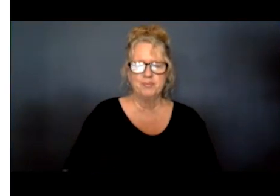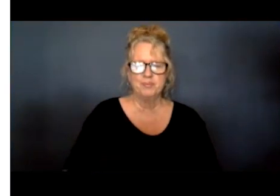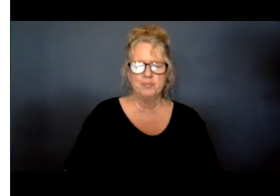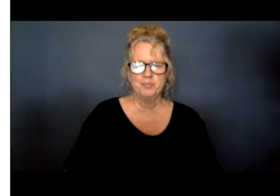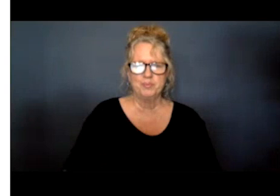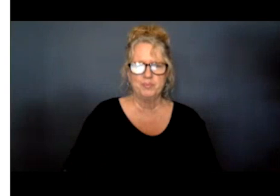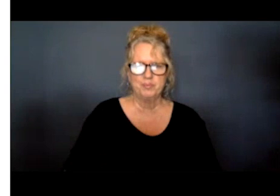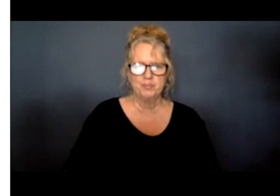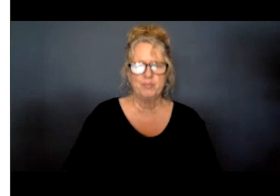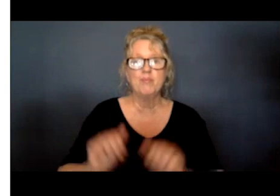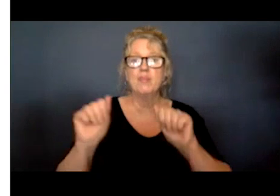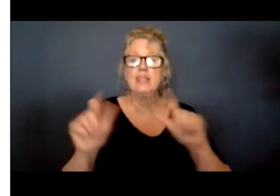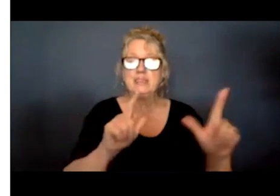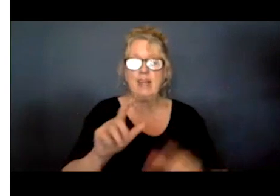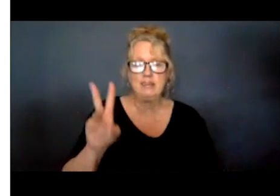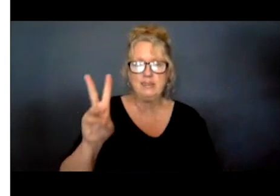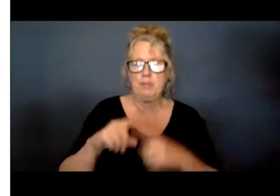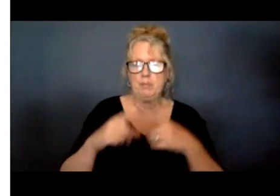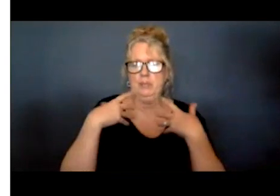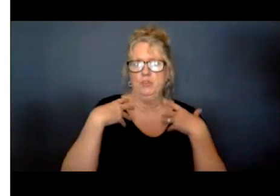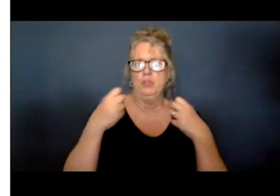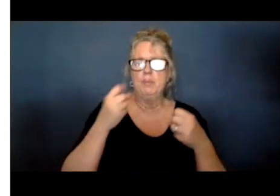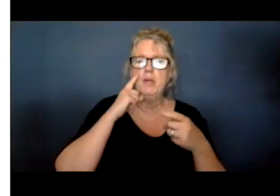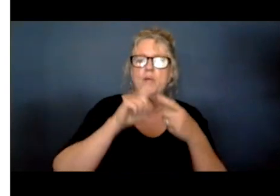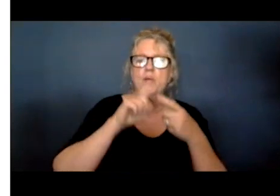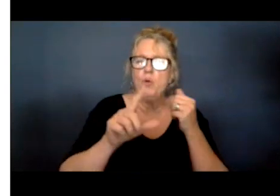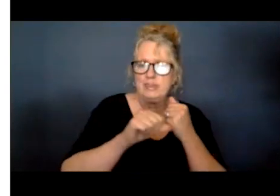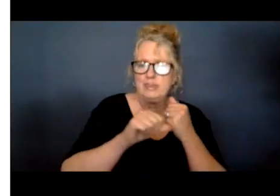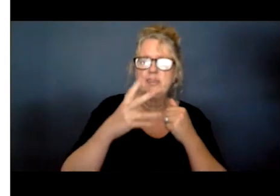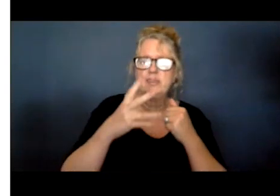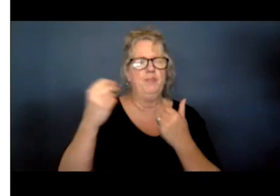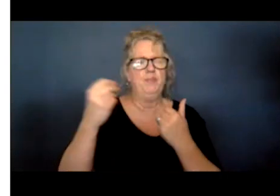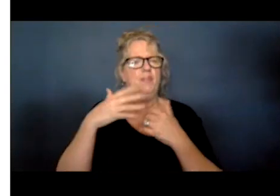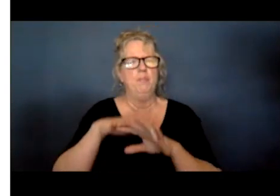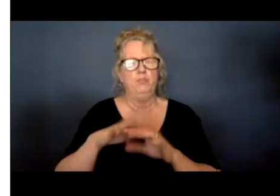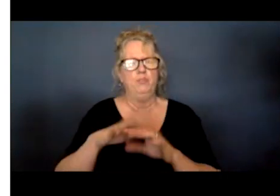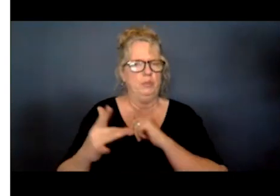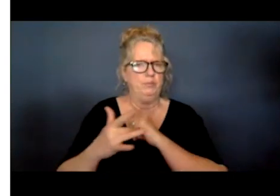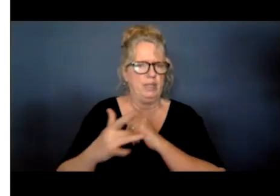Slide 6, Strengths of Assistive and Mainstream Technologies.